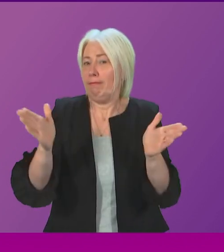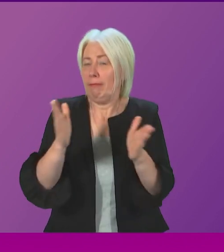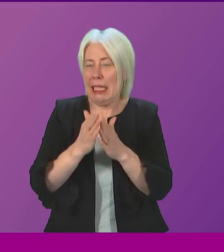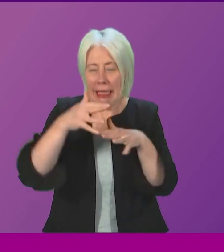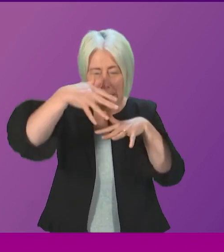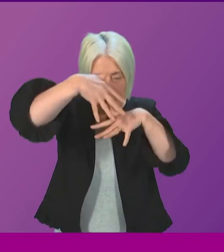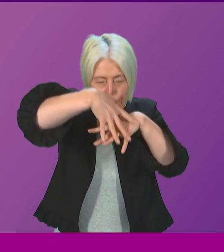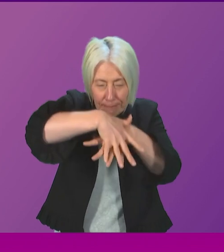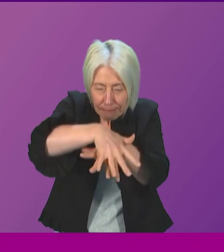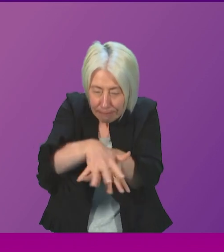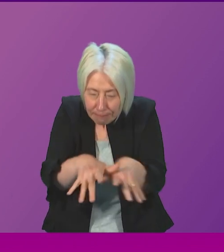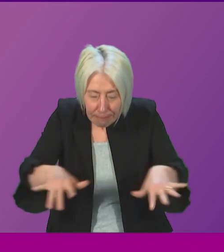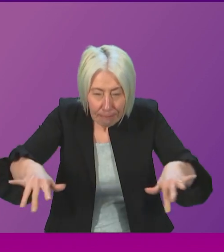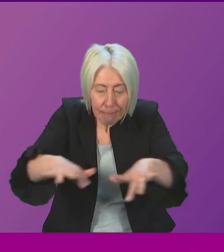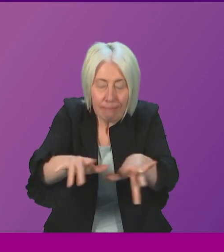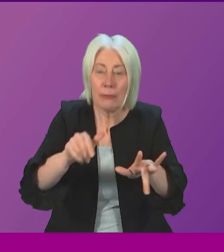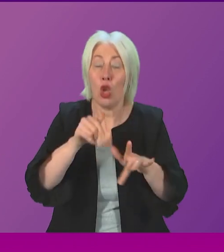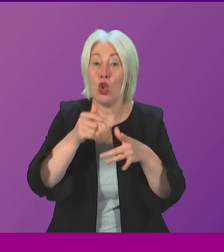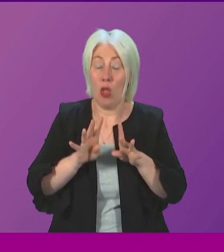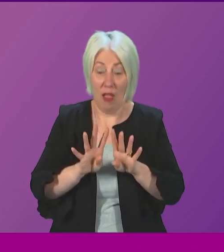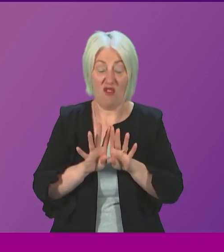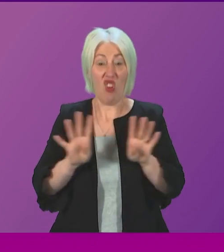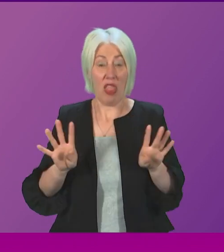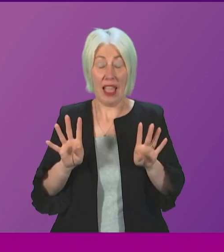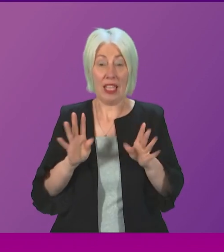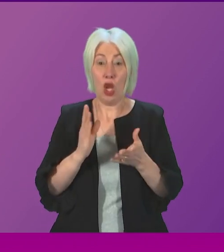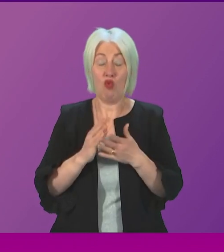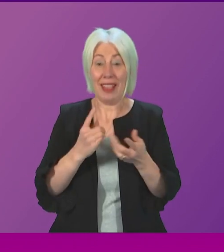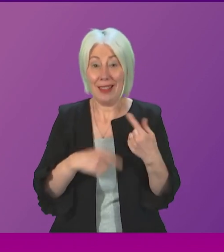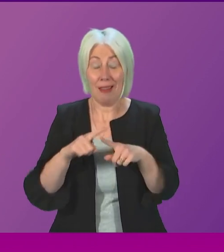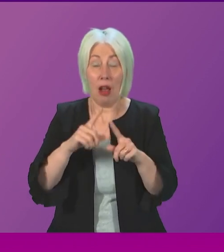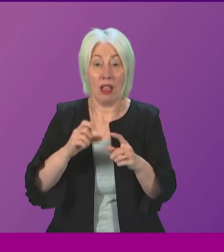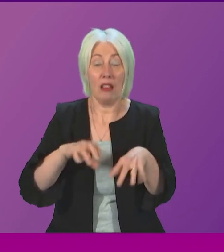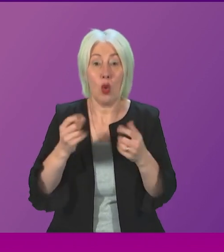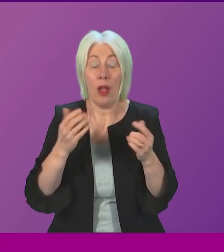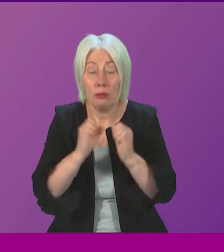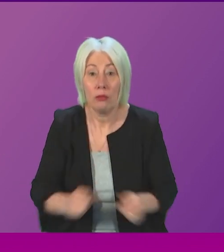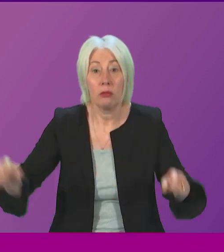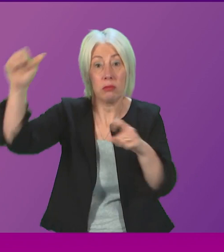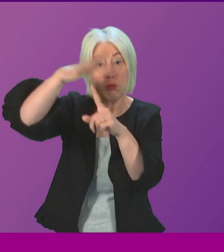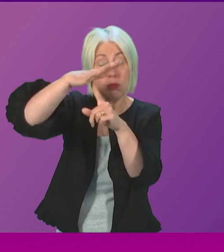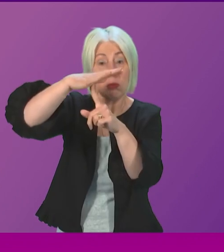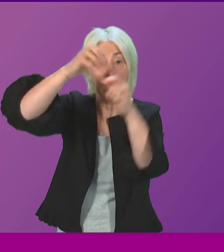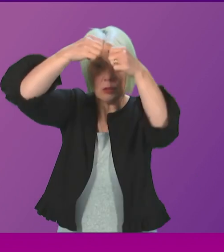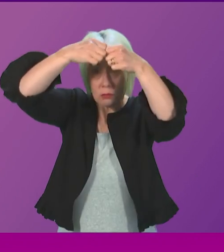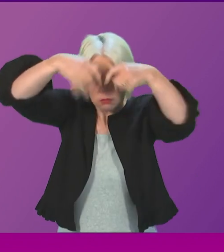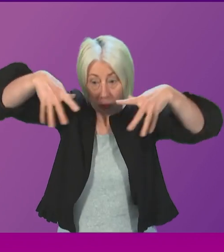It starts far from the front line, with management and leadership. Does the First Minister agree?